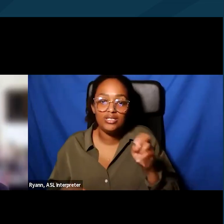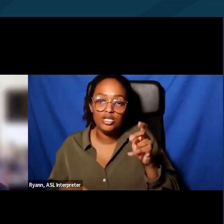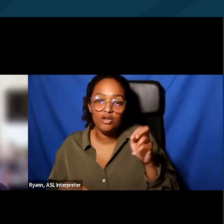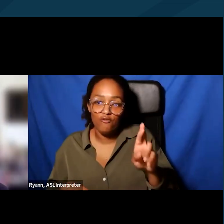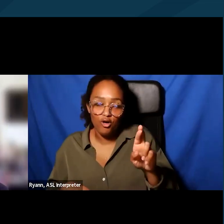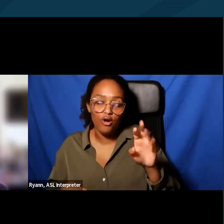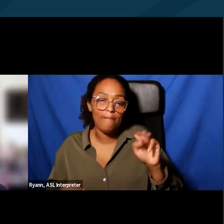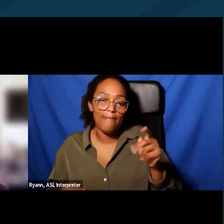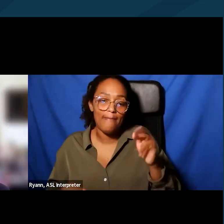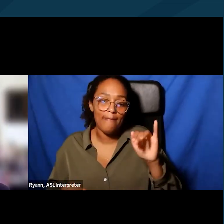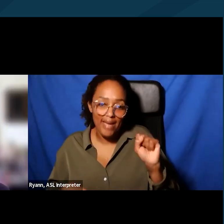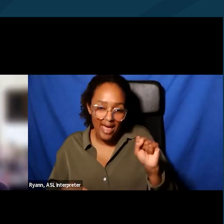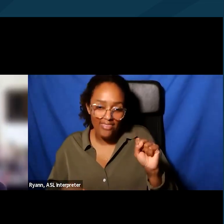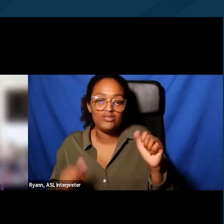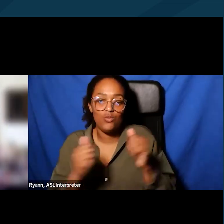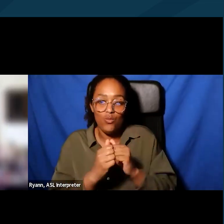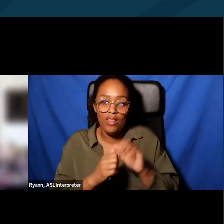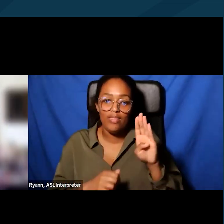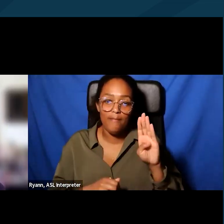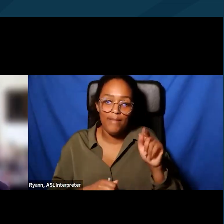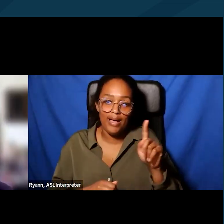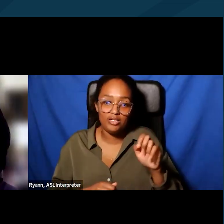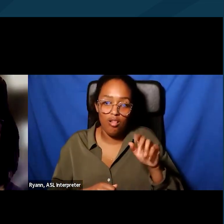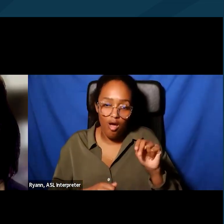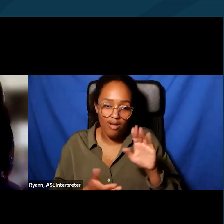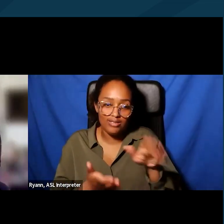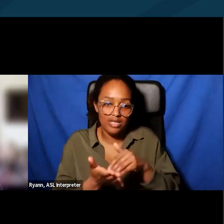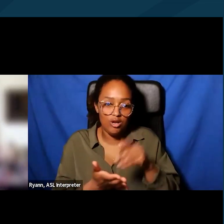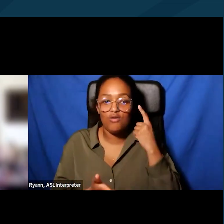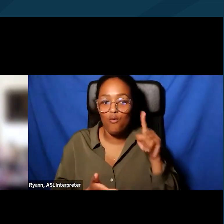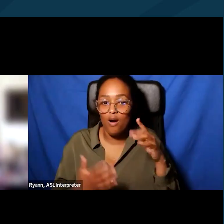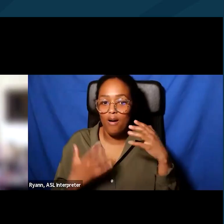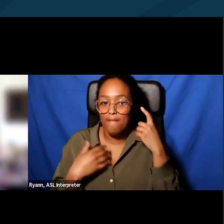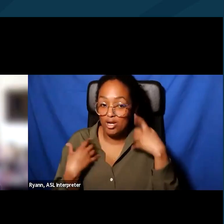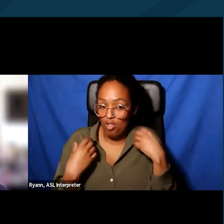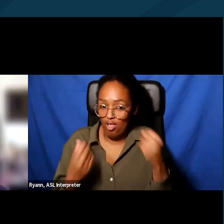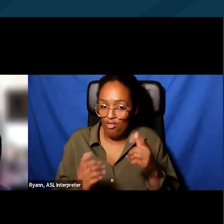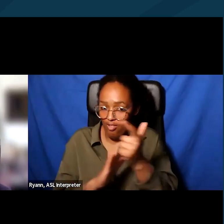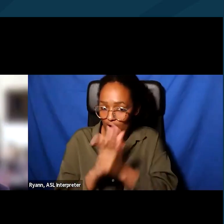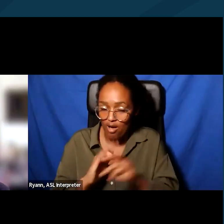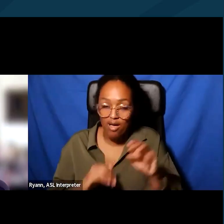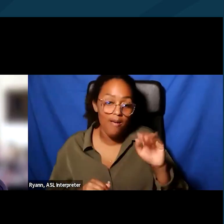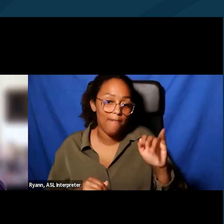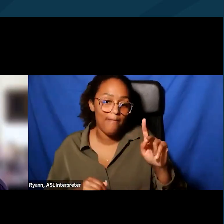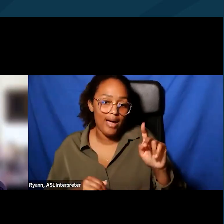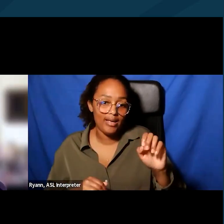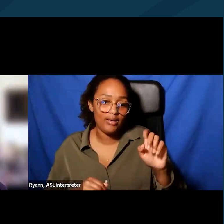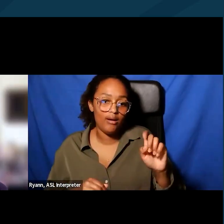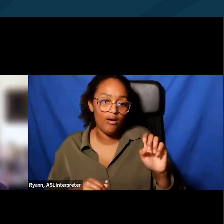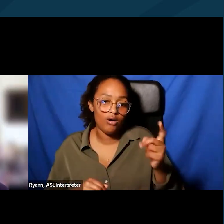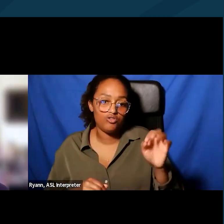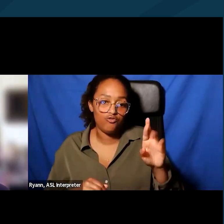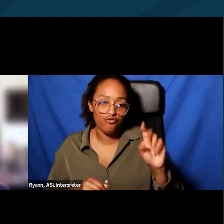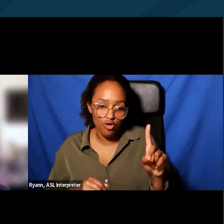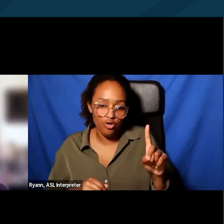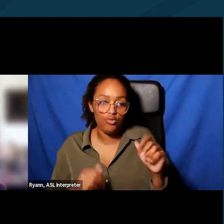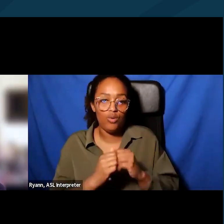Mental Health Law; Mike Oxford, ADAPT organizer extraordinaire; Theo Braddy,